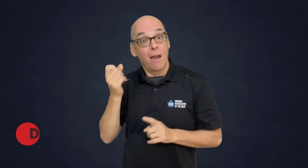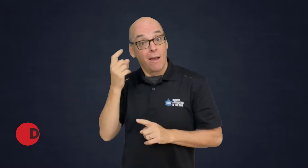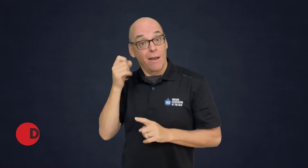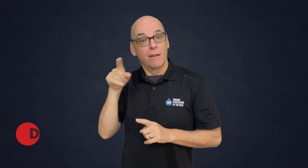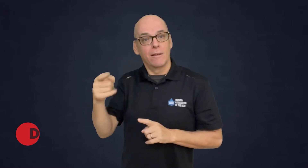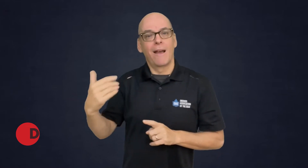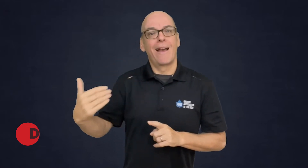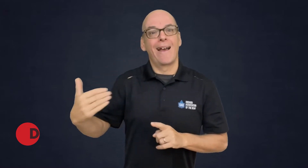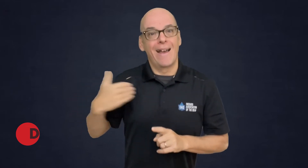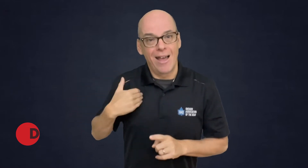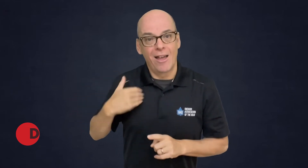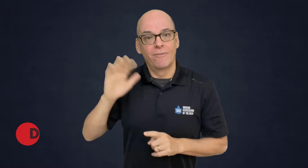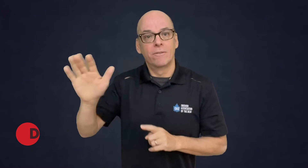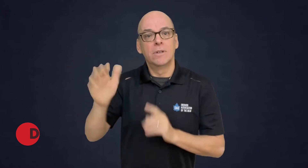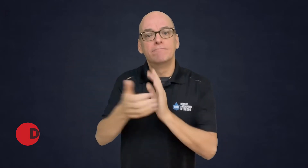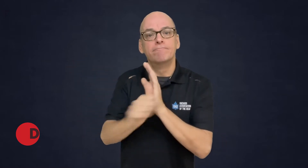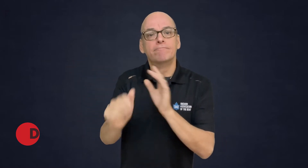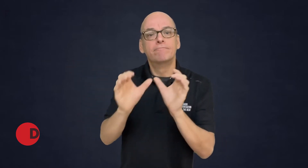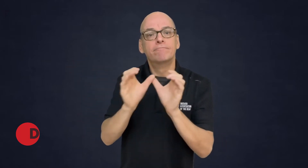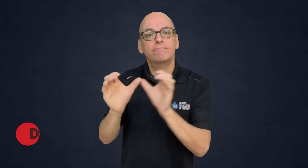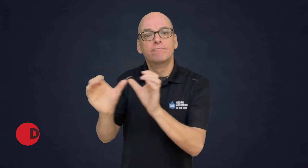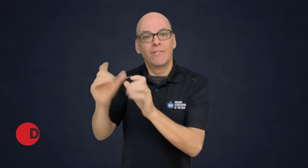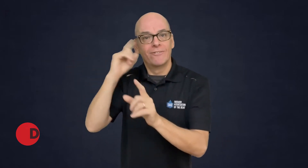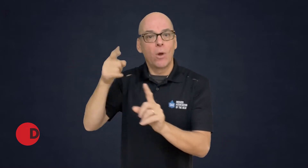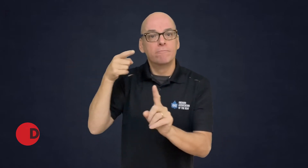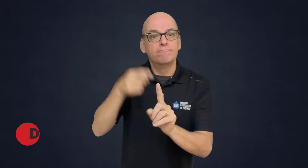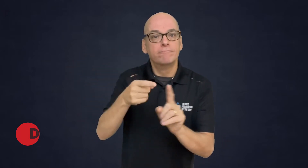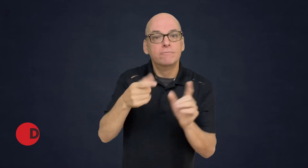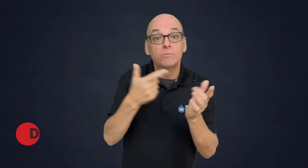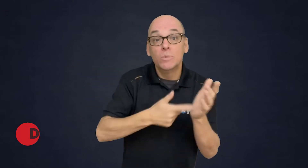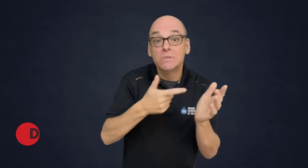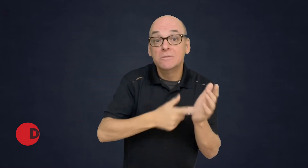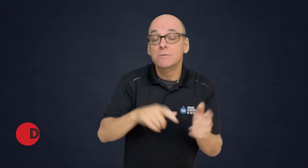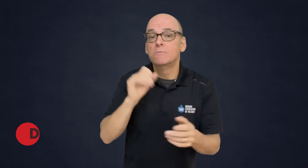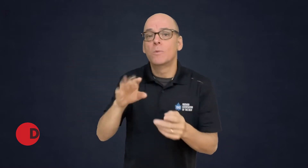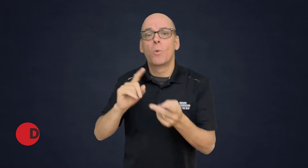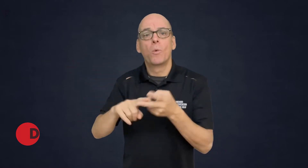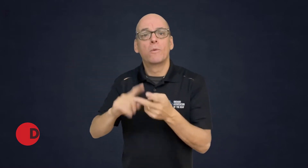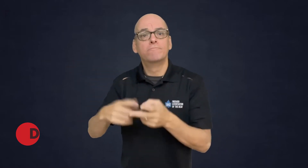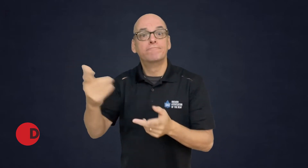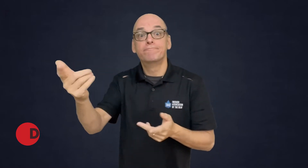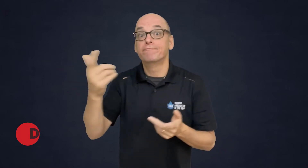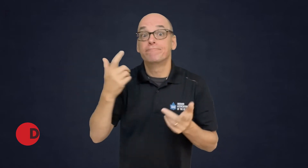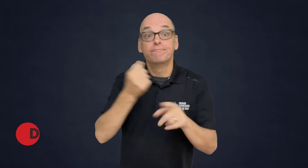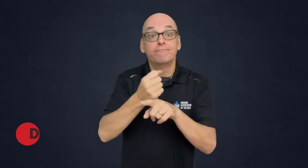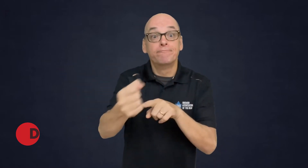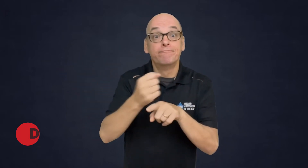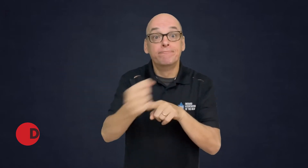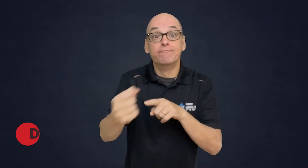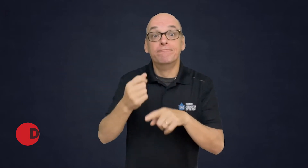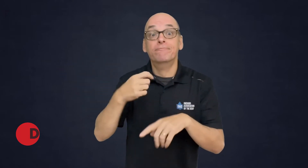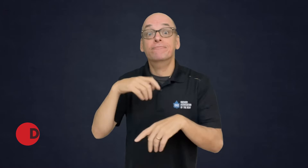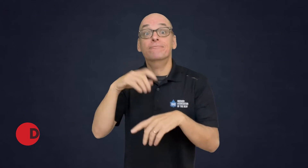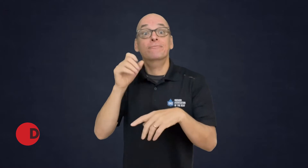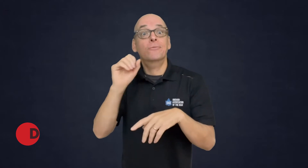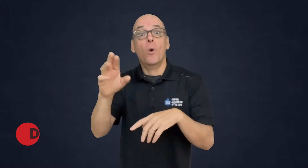They do have specific certificates in their field... welding or carpentry...